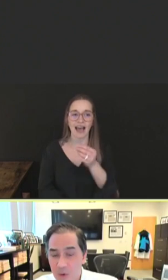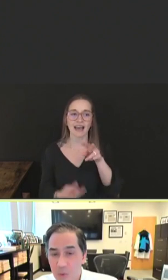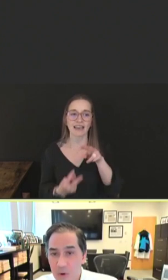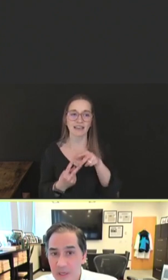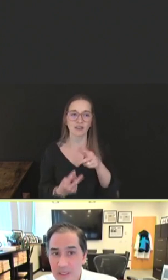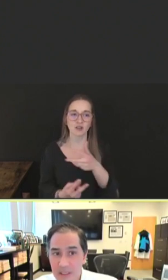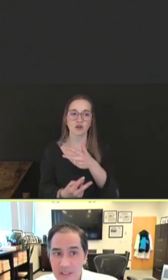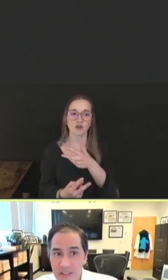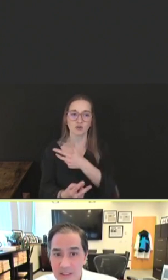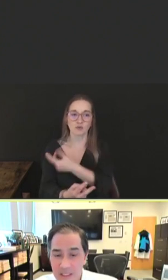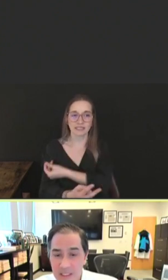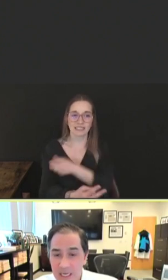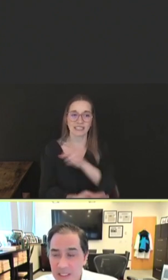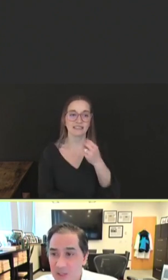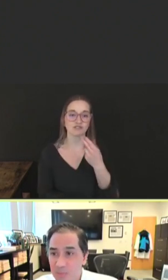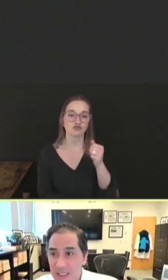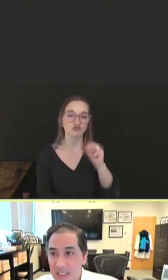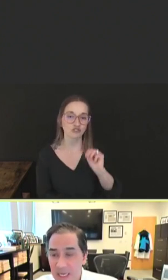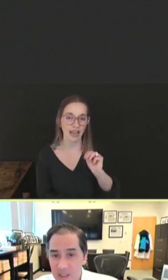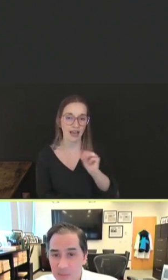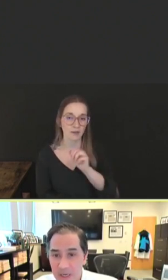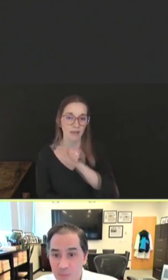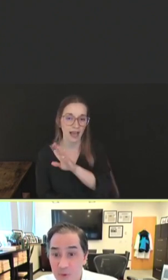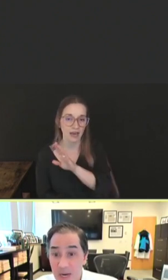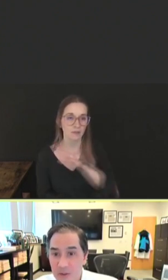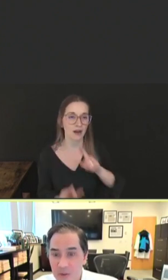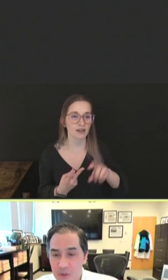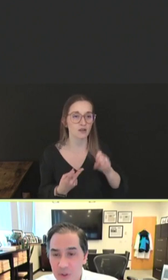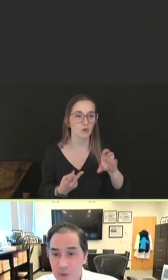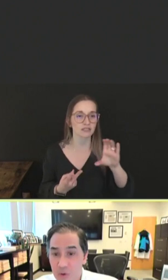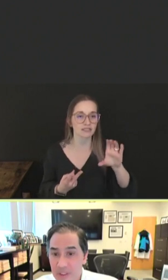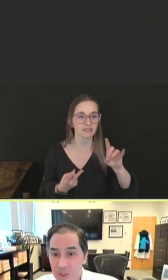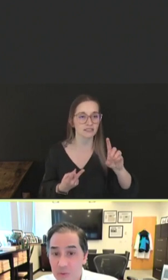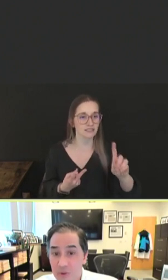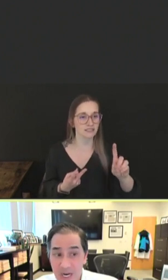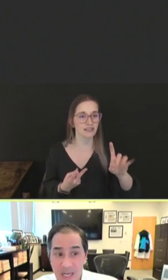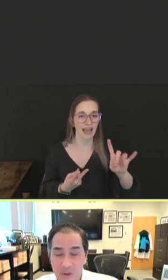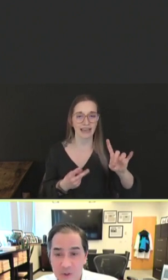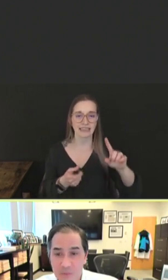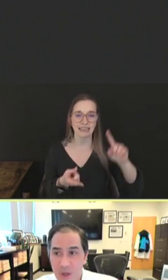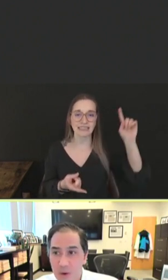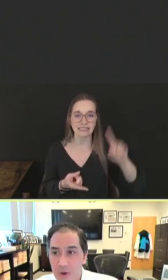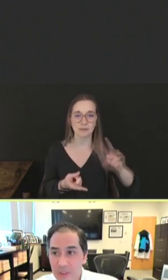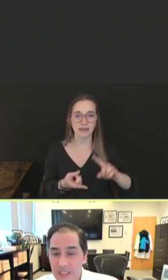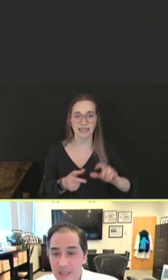or a CD8 depleting antibody prior to SARS-CoV-2 challenge one week later.